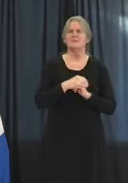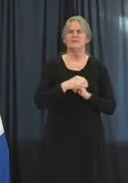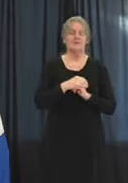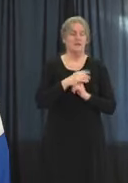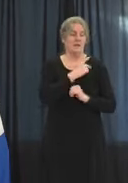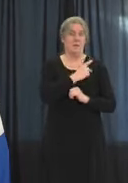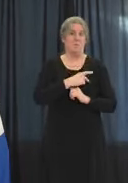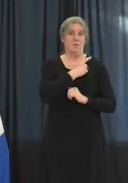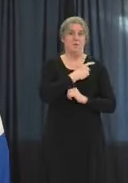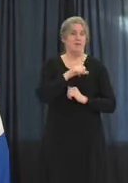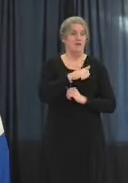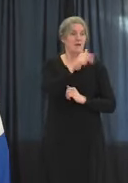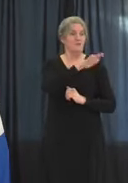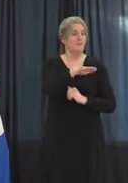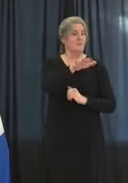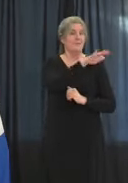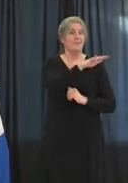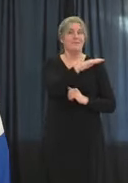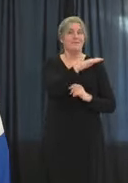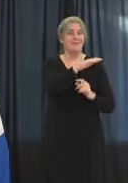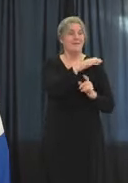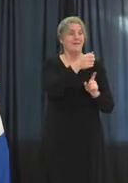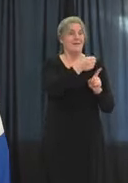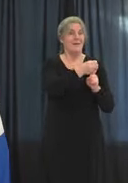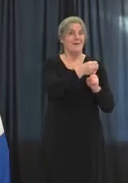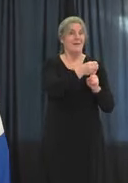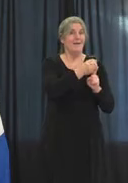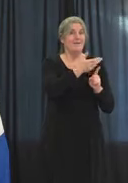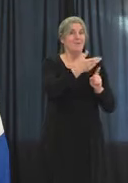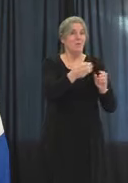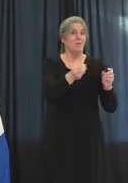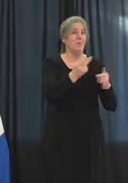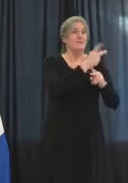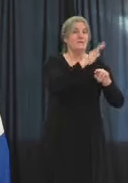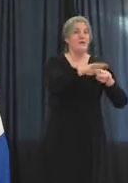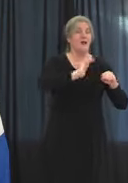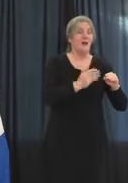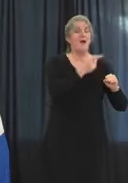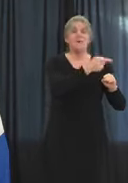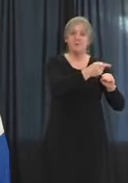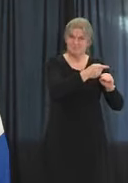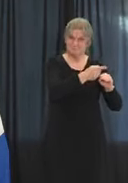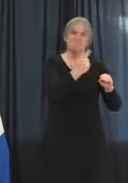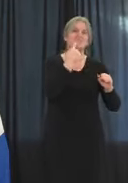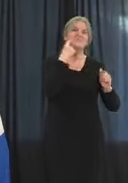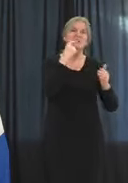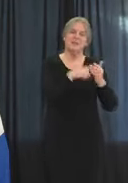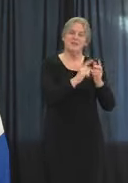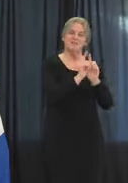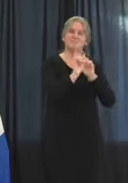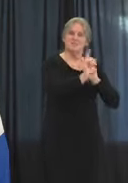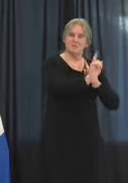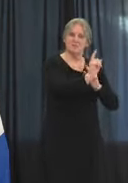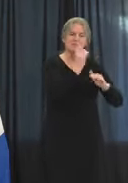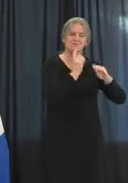Provinces who are ahead of us in this pandemic are reporting that these efforts have had positive effects.